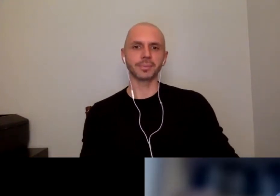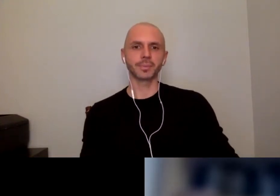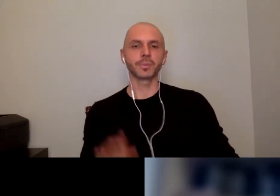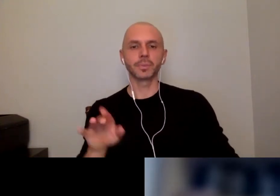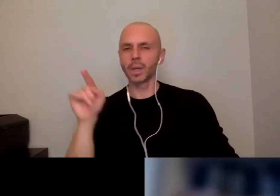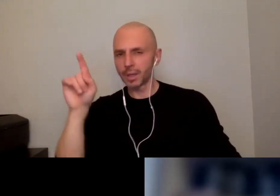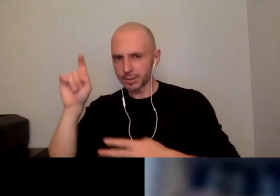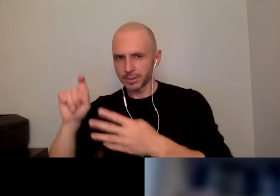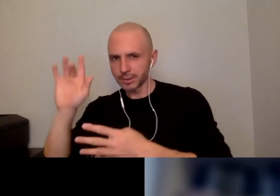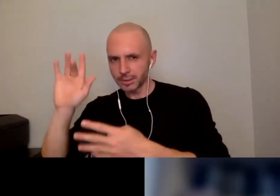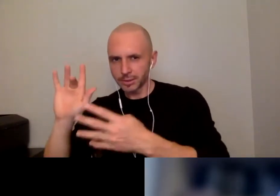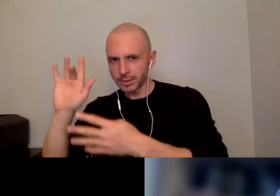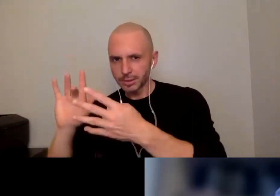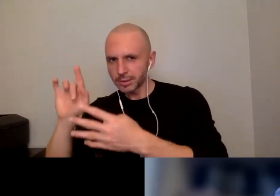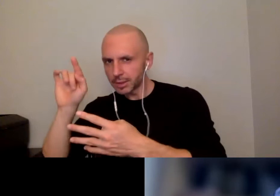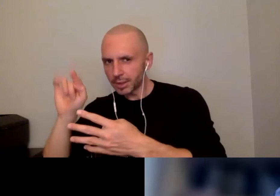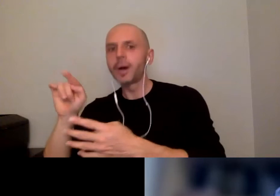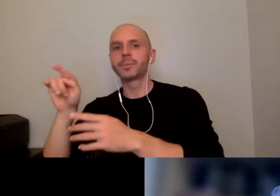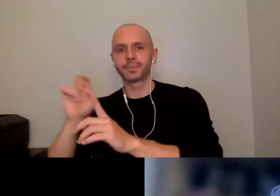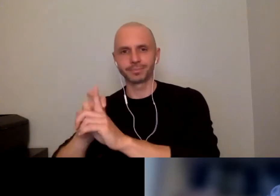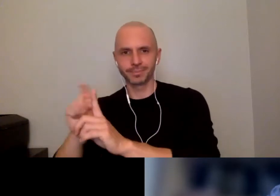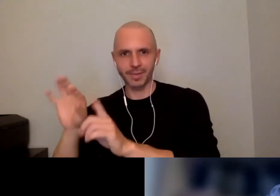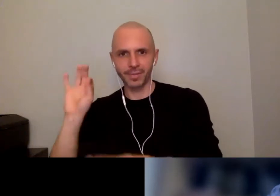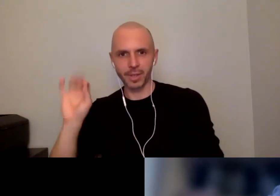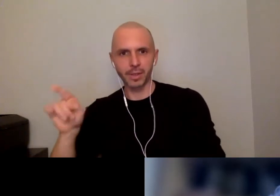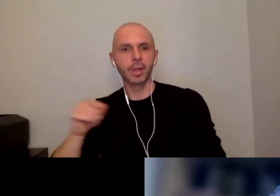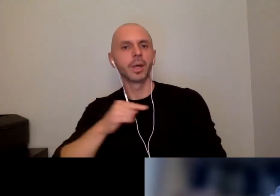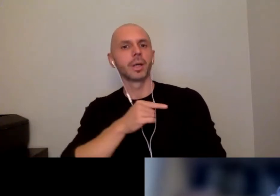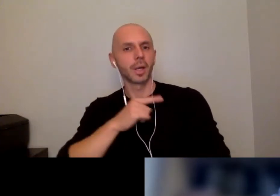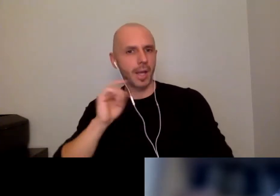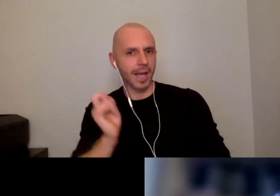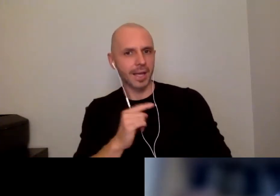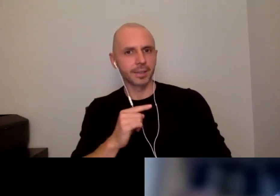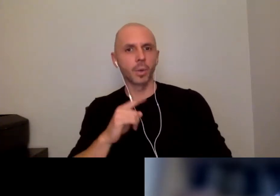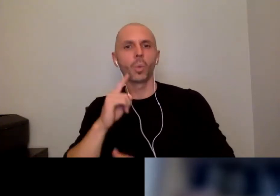the most surprised about your work and do you think there's any misunderstanding about your